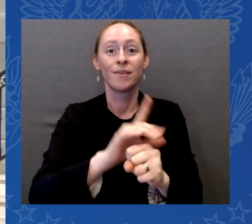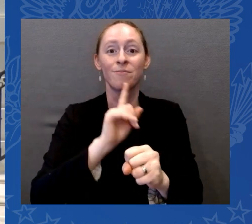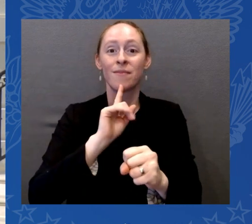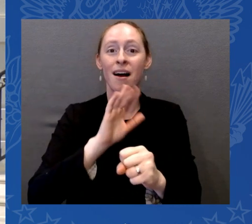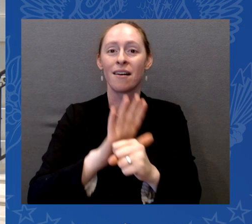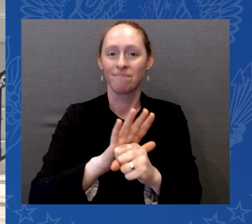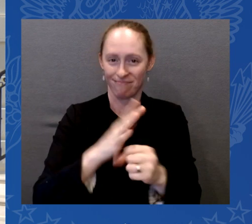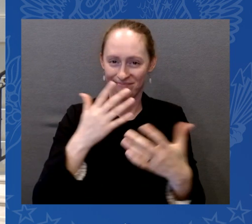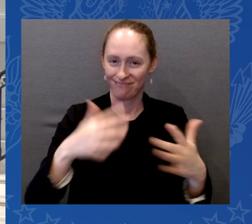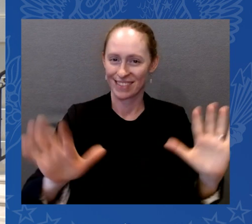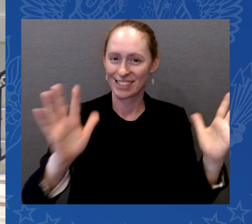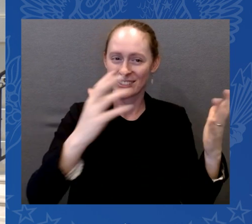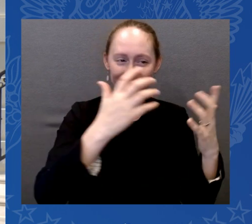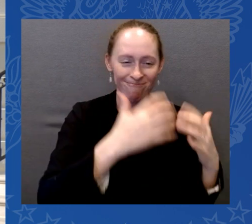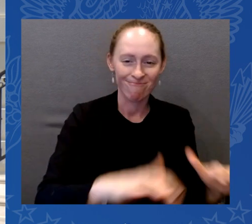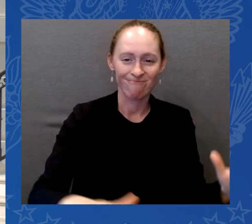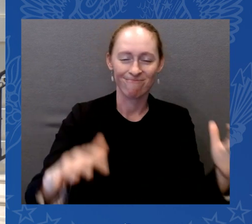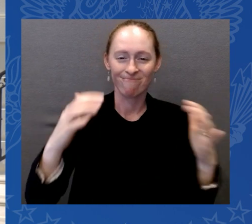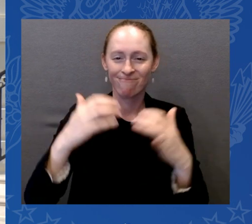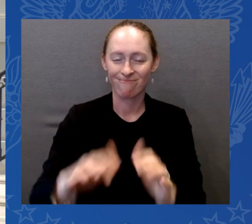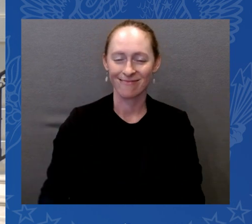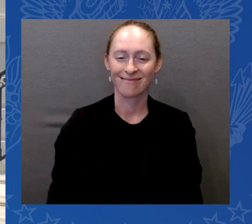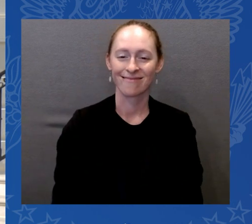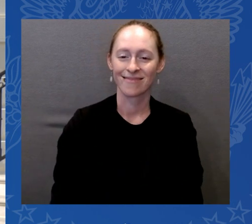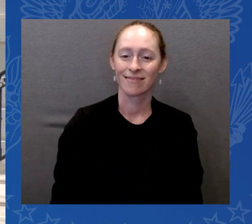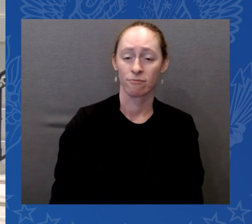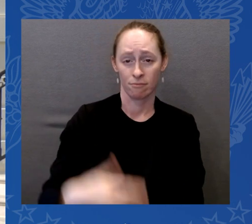you saw the tremendous challenges facing our nation.